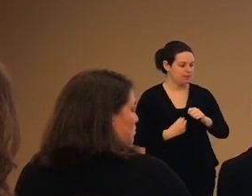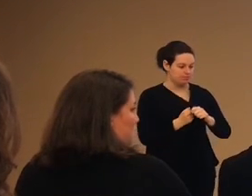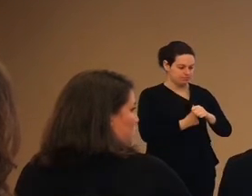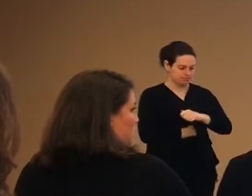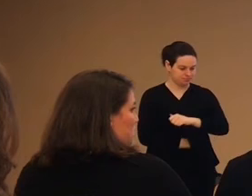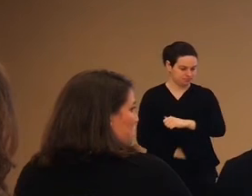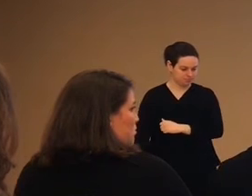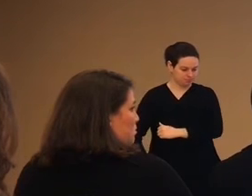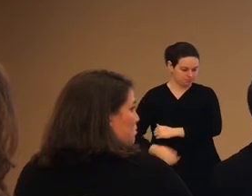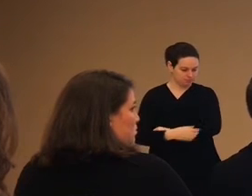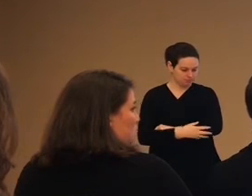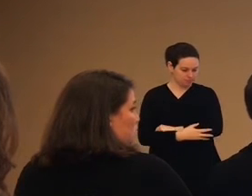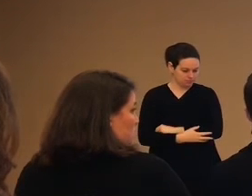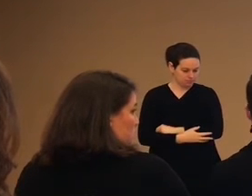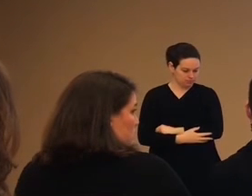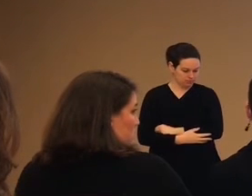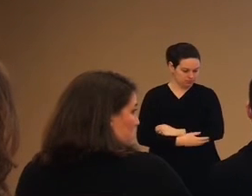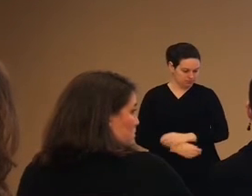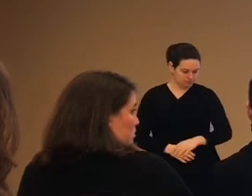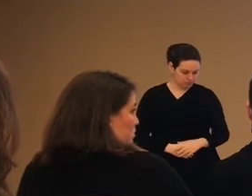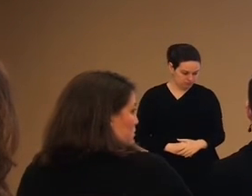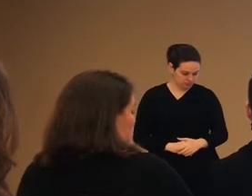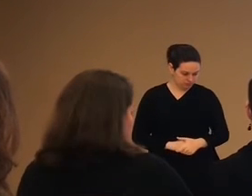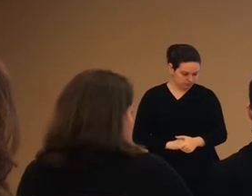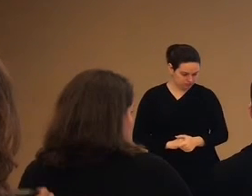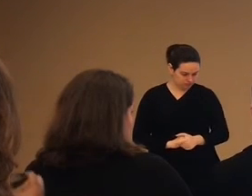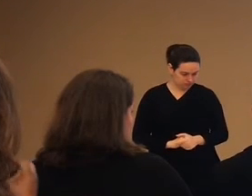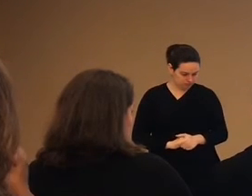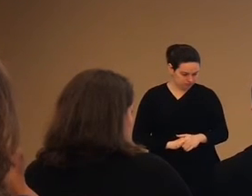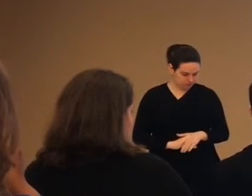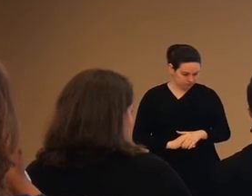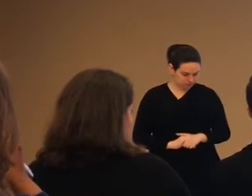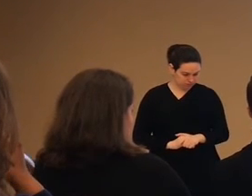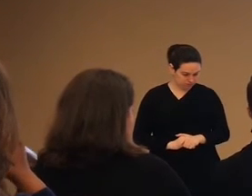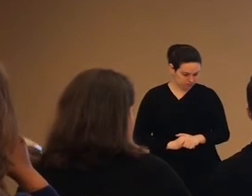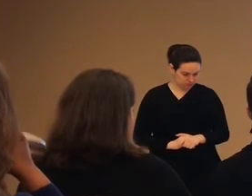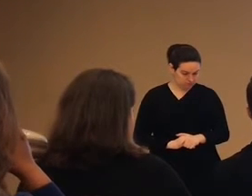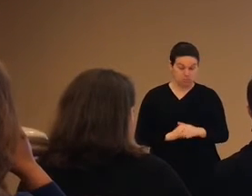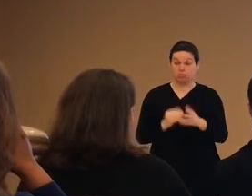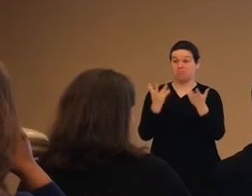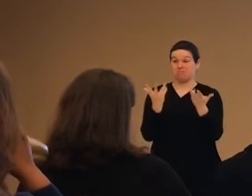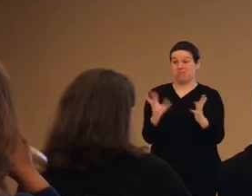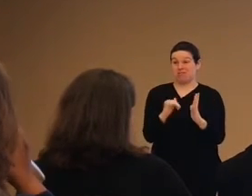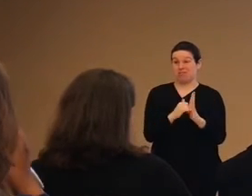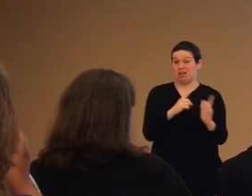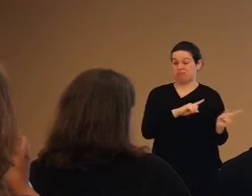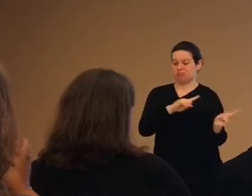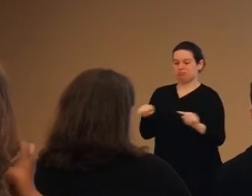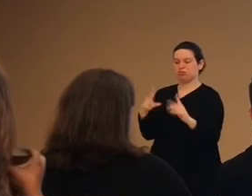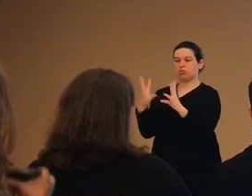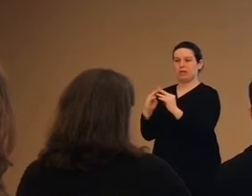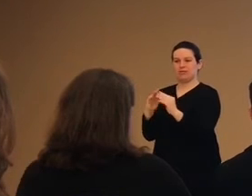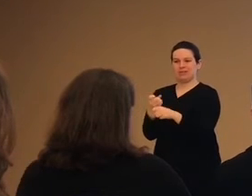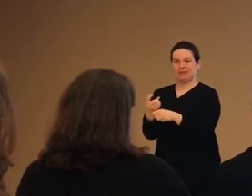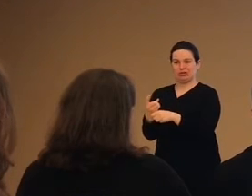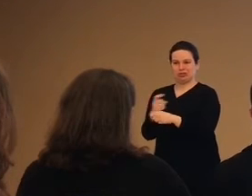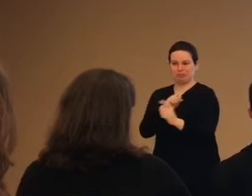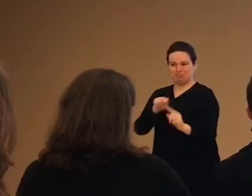we did that and I went to this conference that I go to every year now. It's called the lead conference